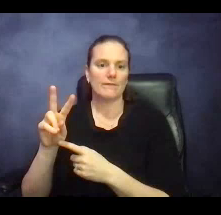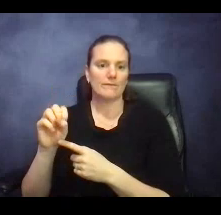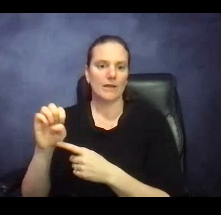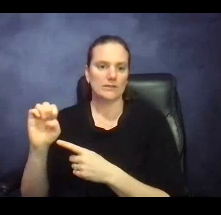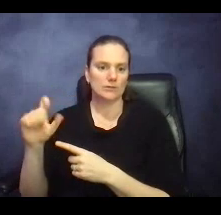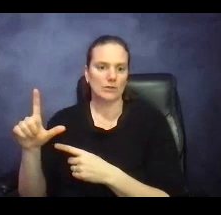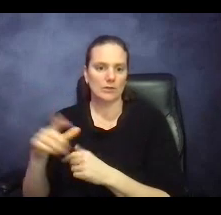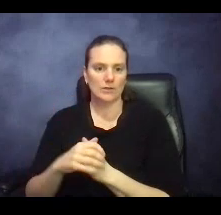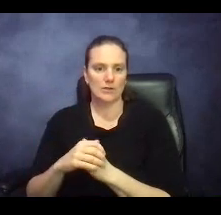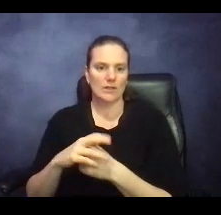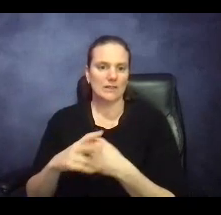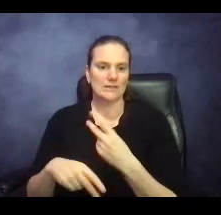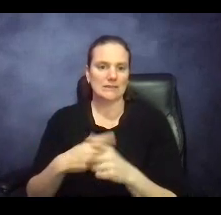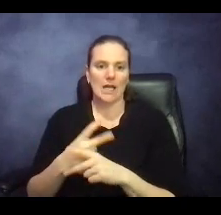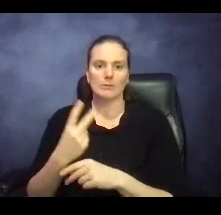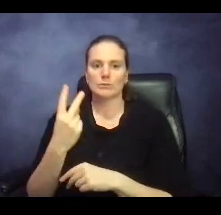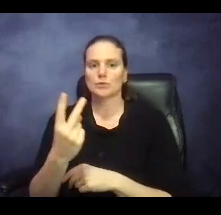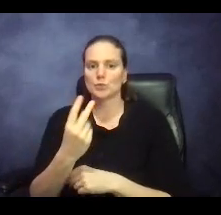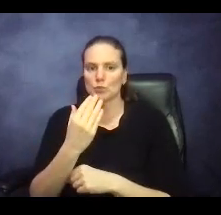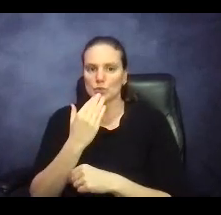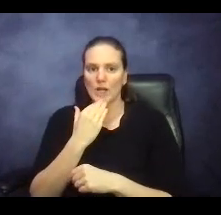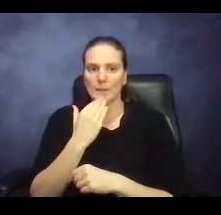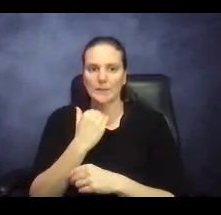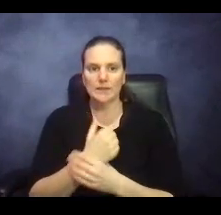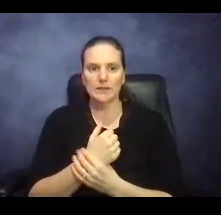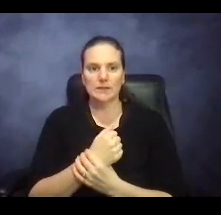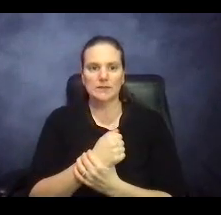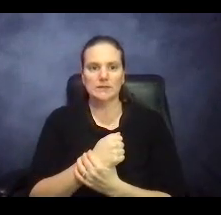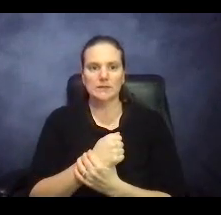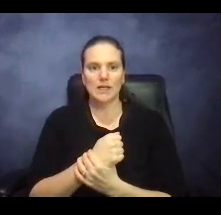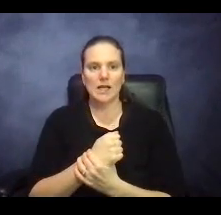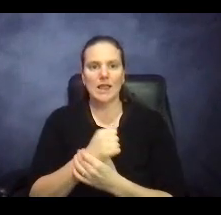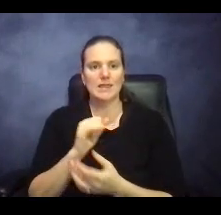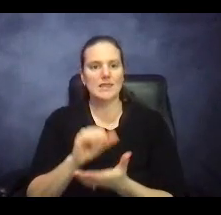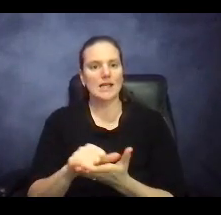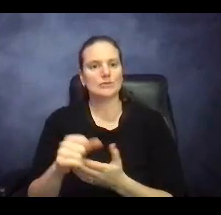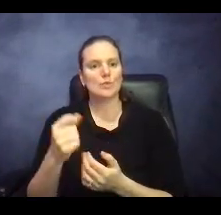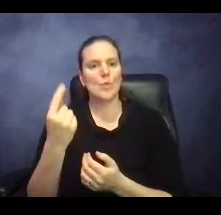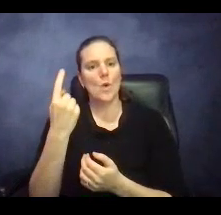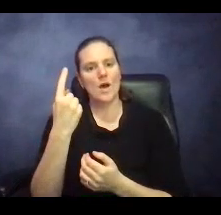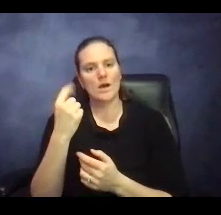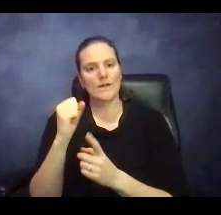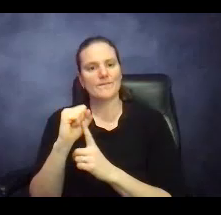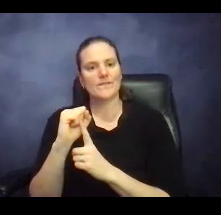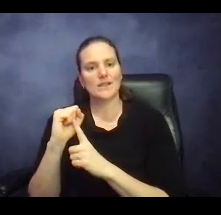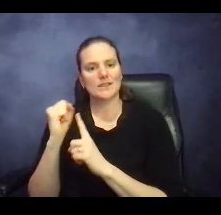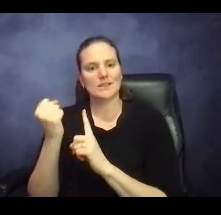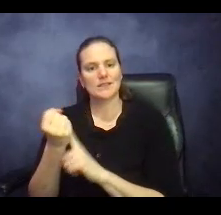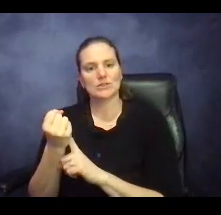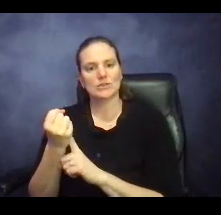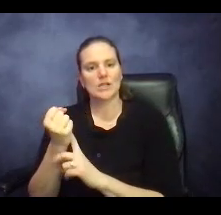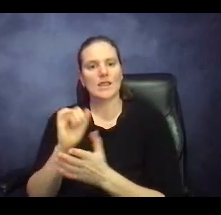But type two diabetes is actually, it's just one of the chronic conditions that can manifest from all